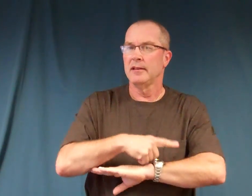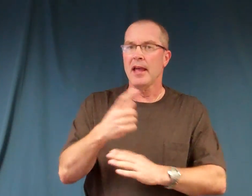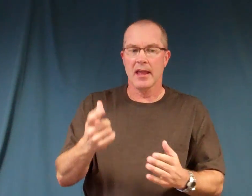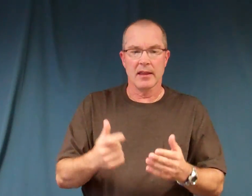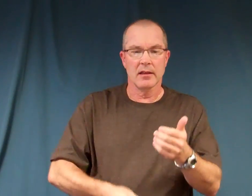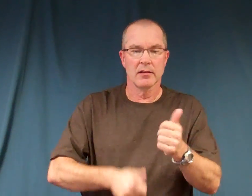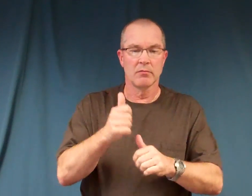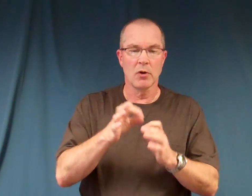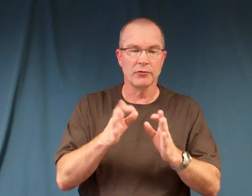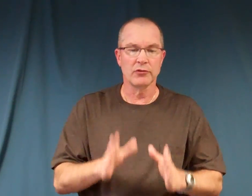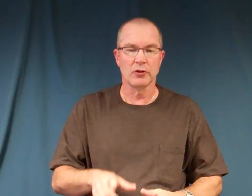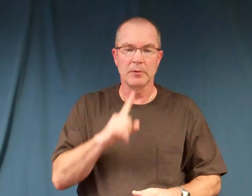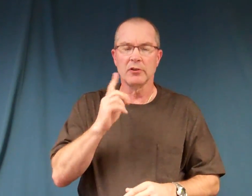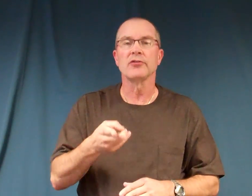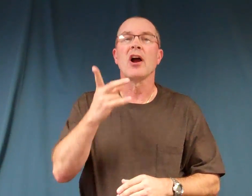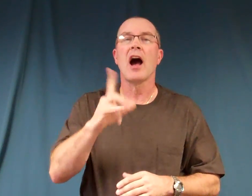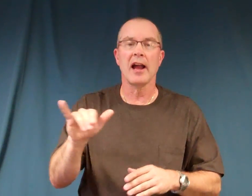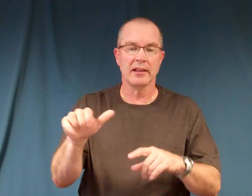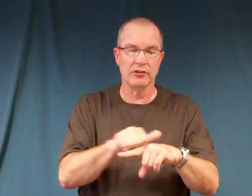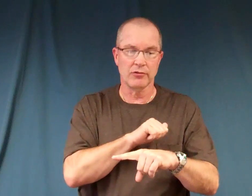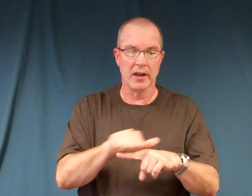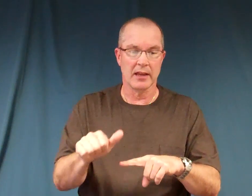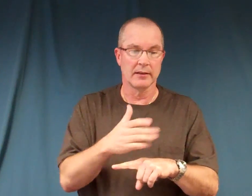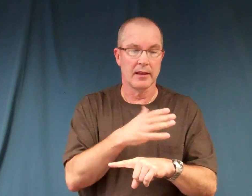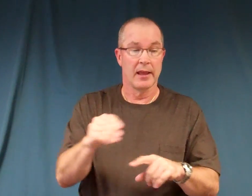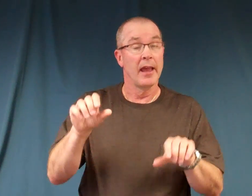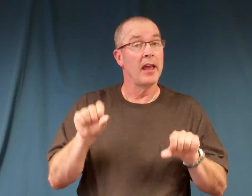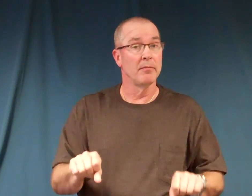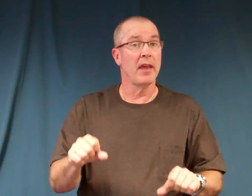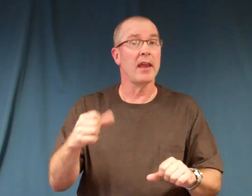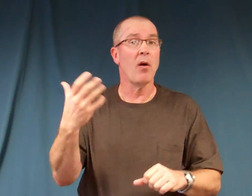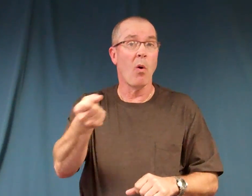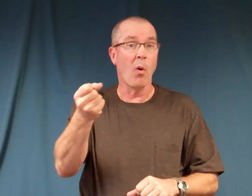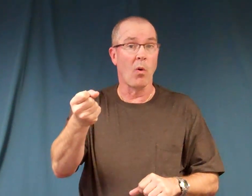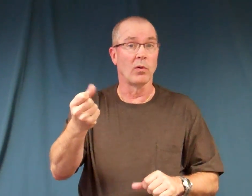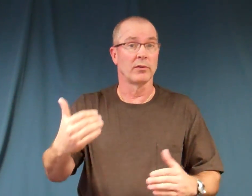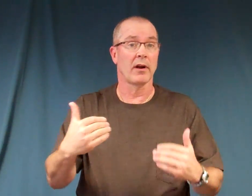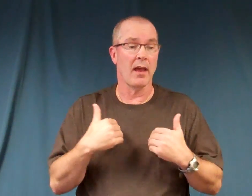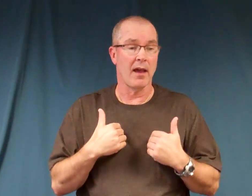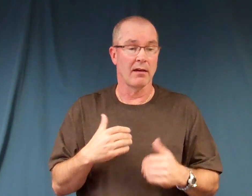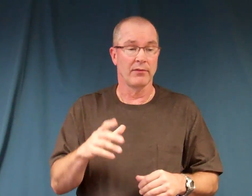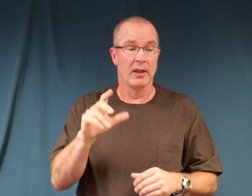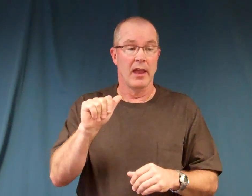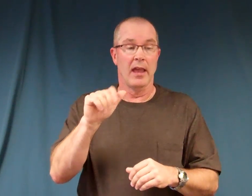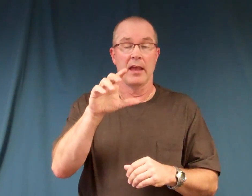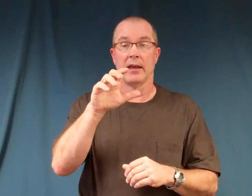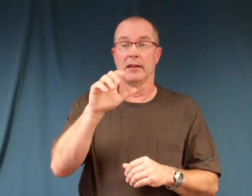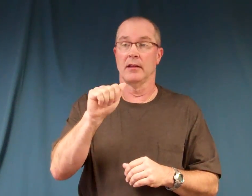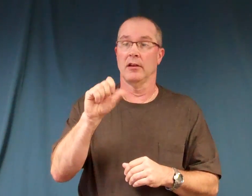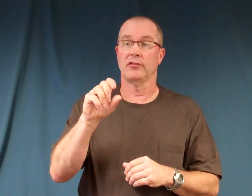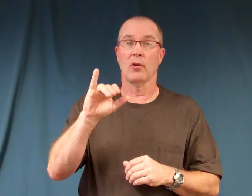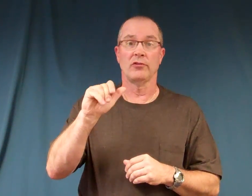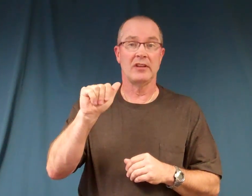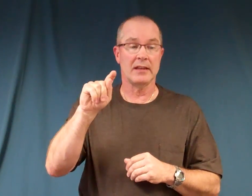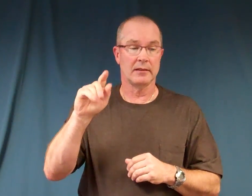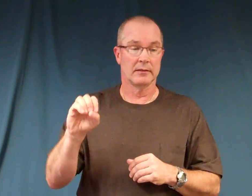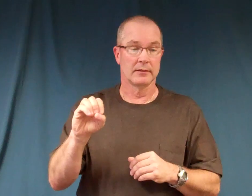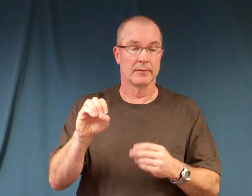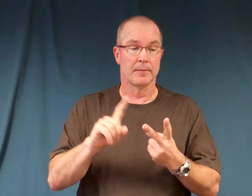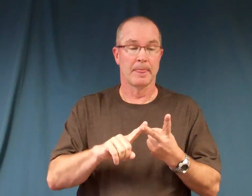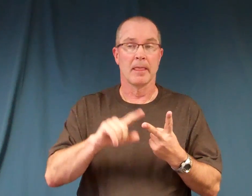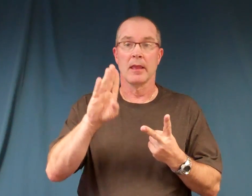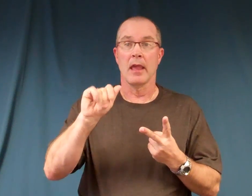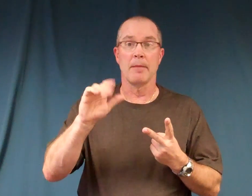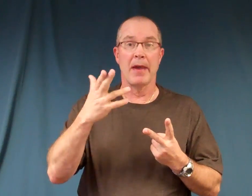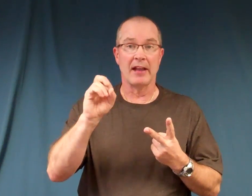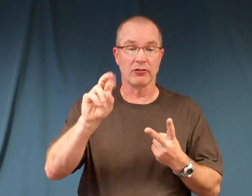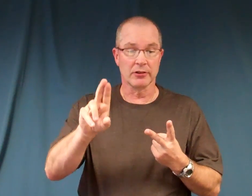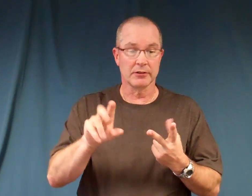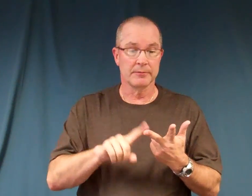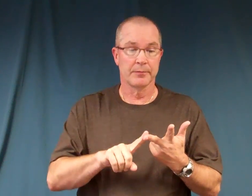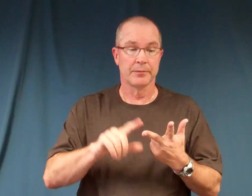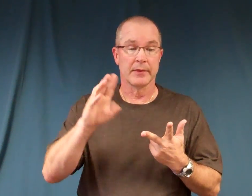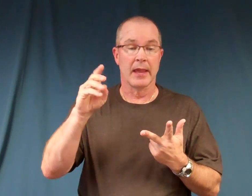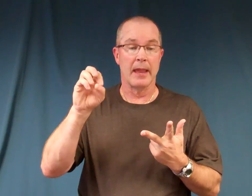Today, most interpreters are highly trained and may hold or have an Associate, a Bachelor,